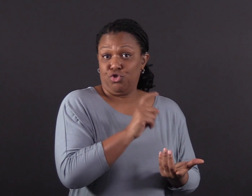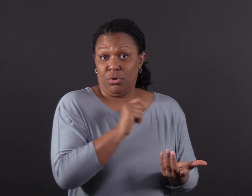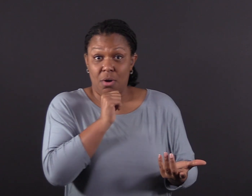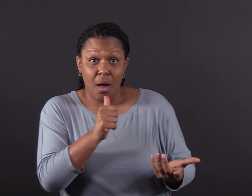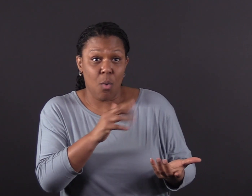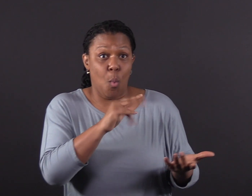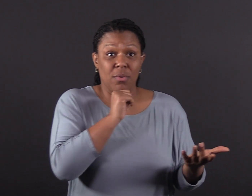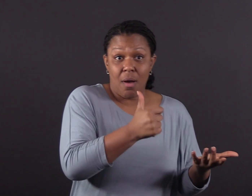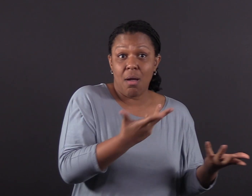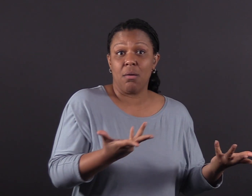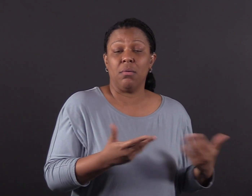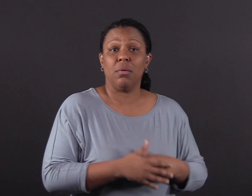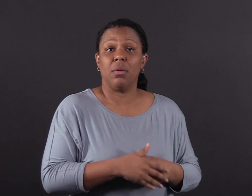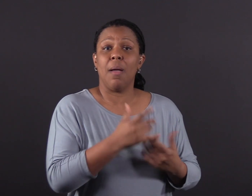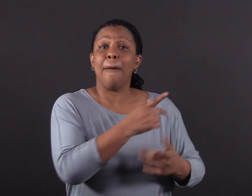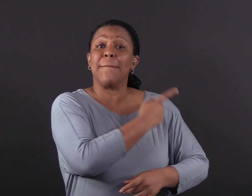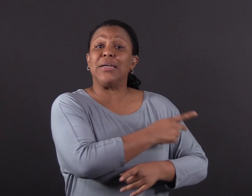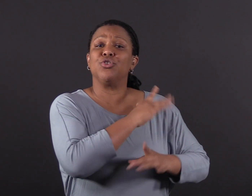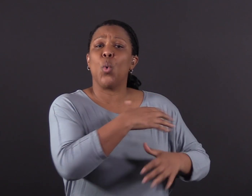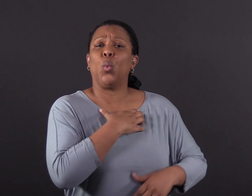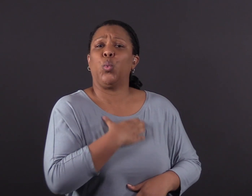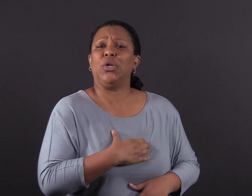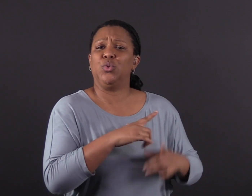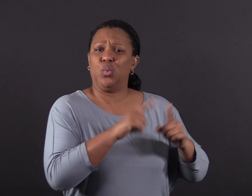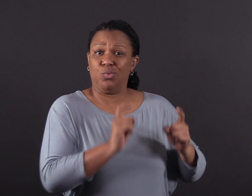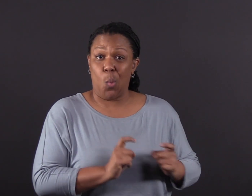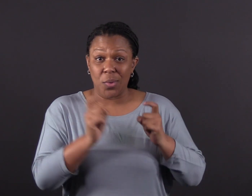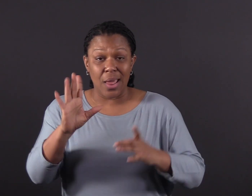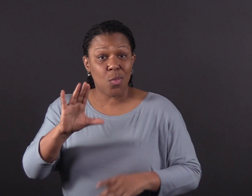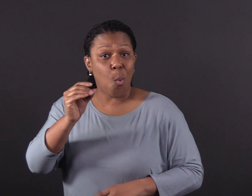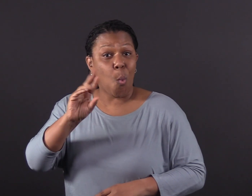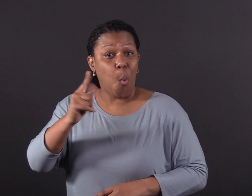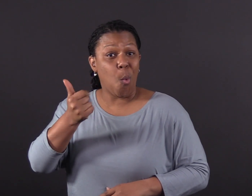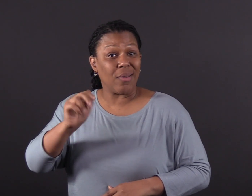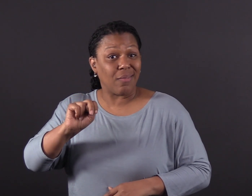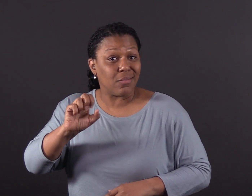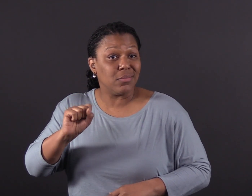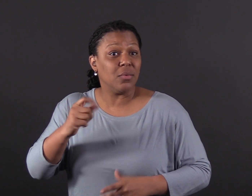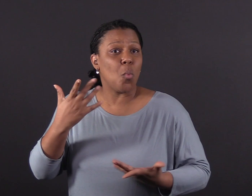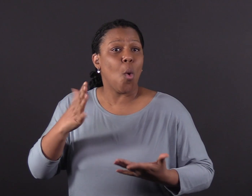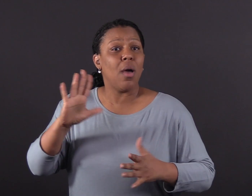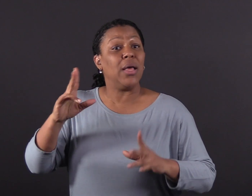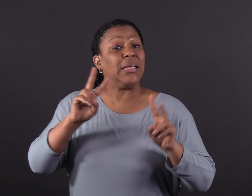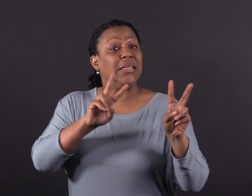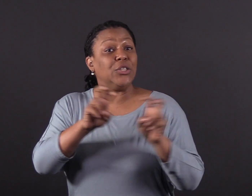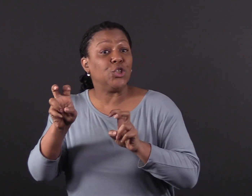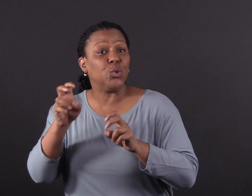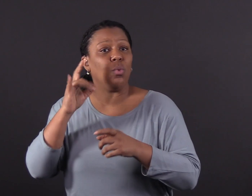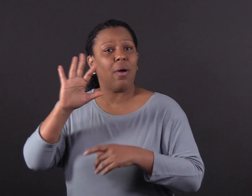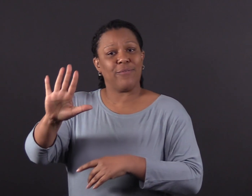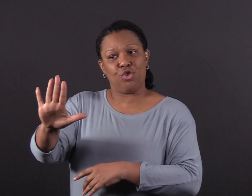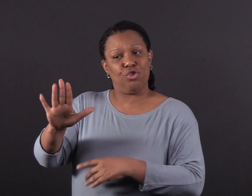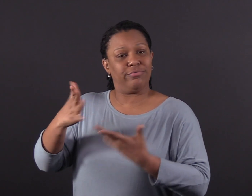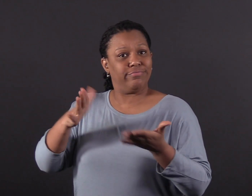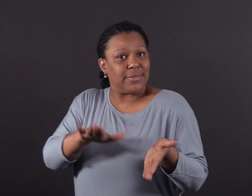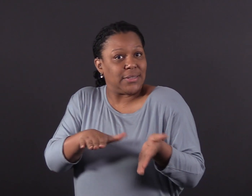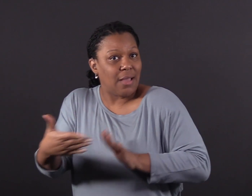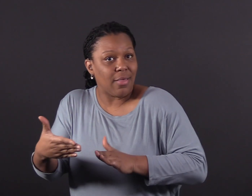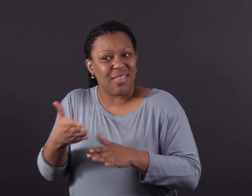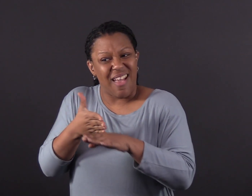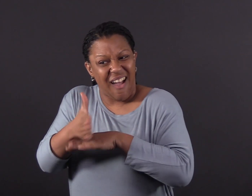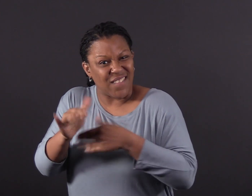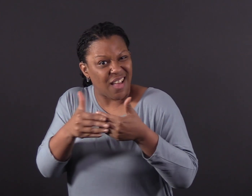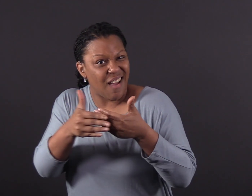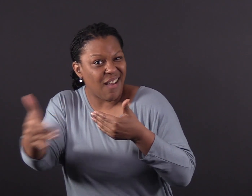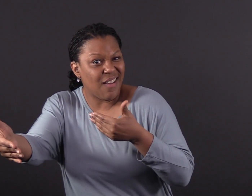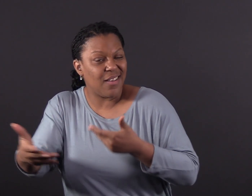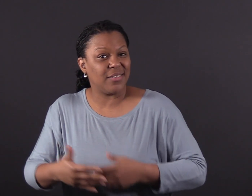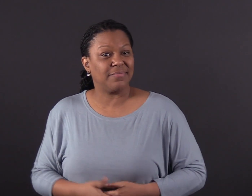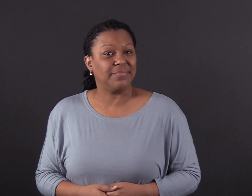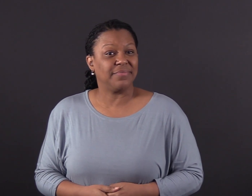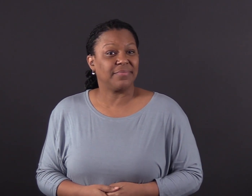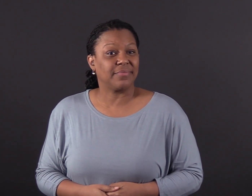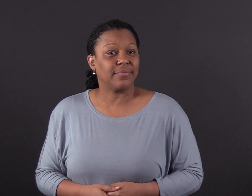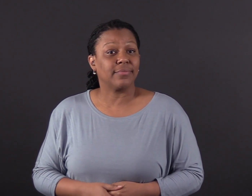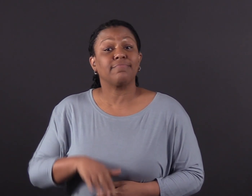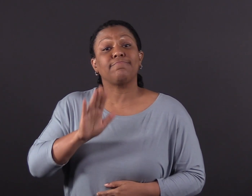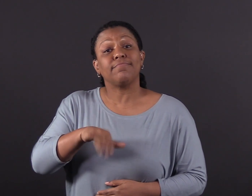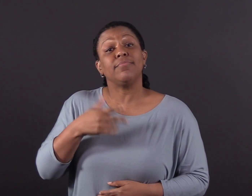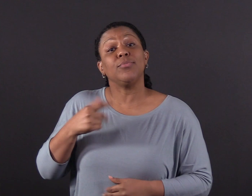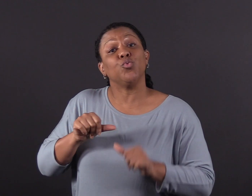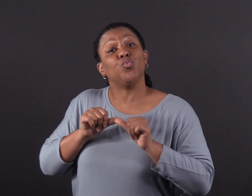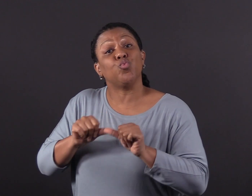whether or not the patient wishes to donate their organs and/or tissue after death as well.